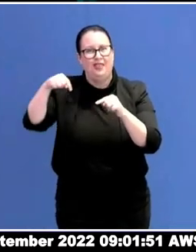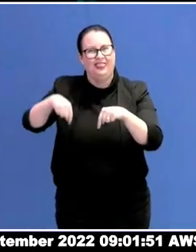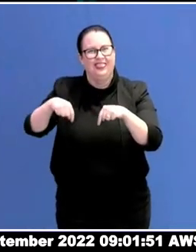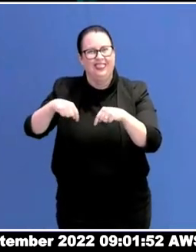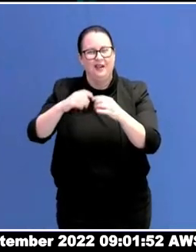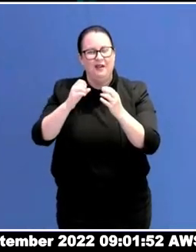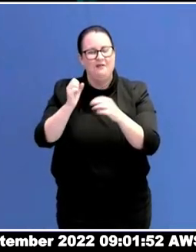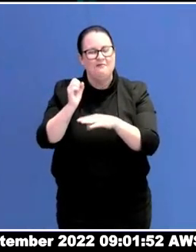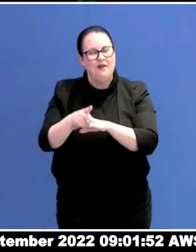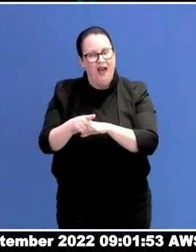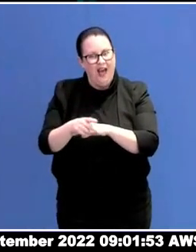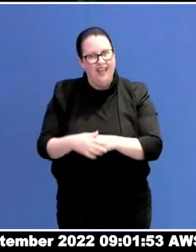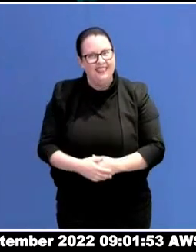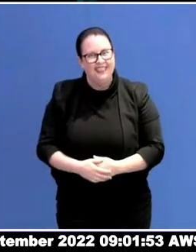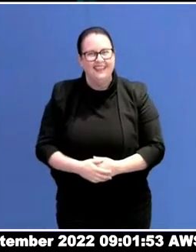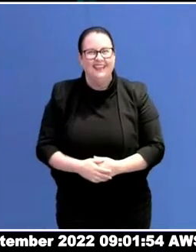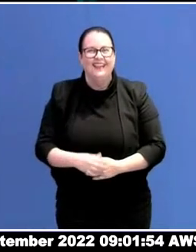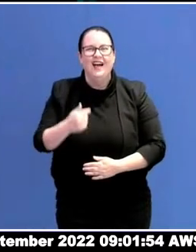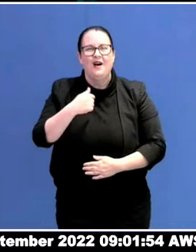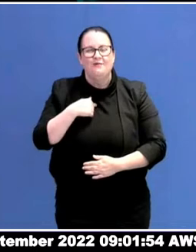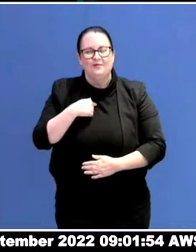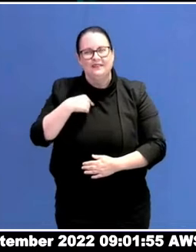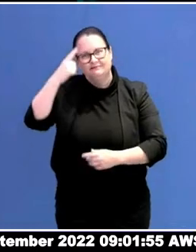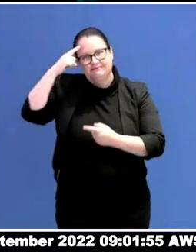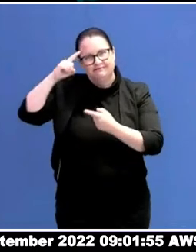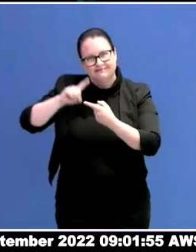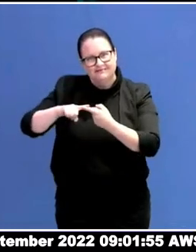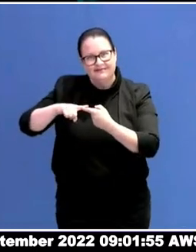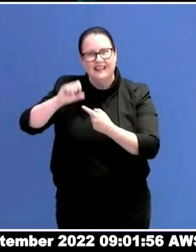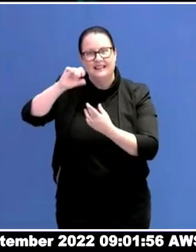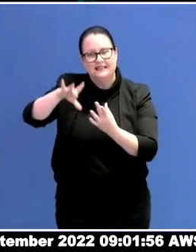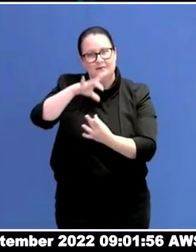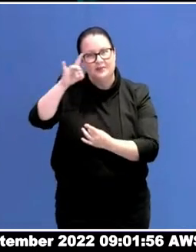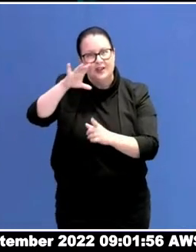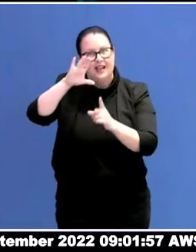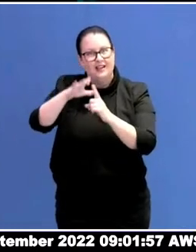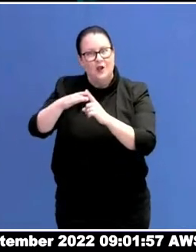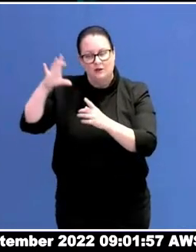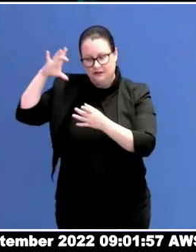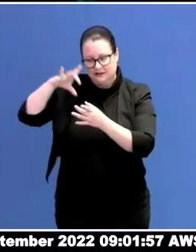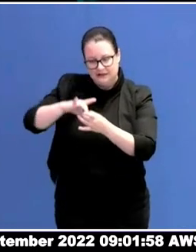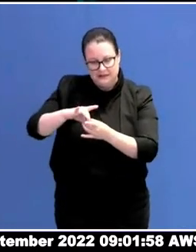We acknowledge their ongoing spiritual and cultural connection to Wadjak boodjar.